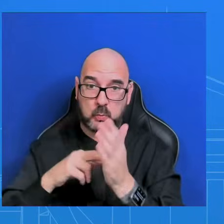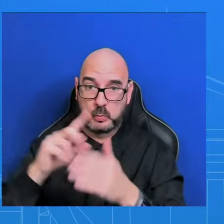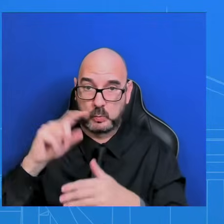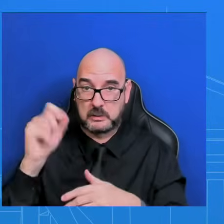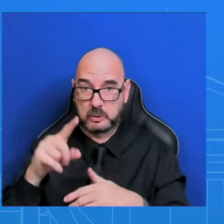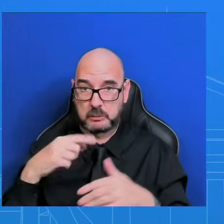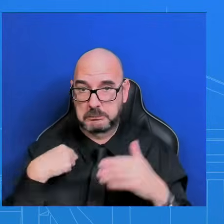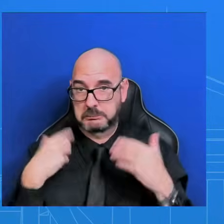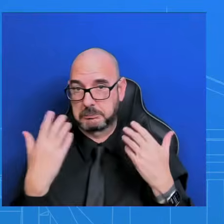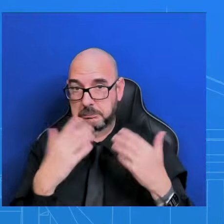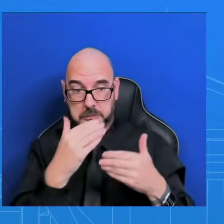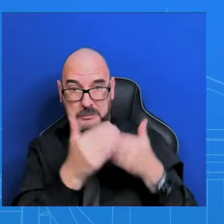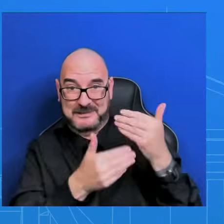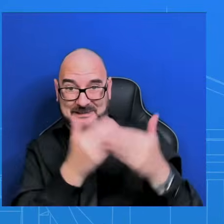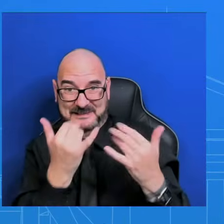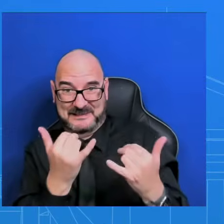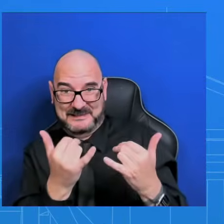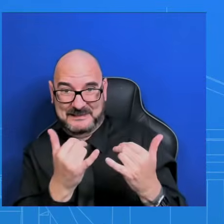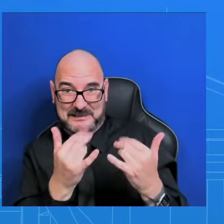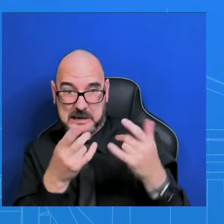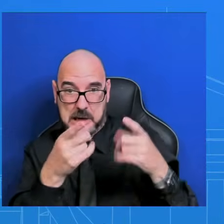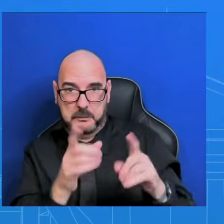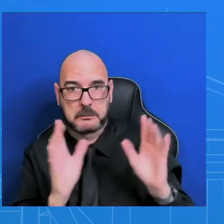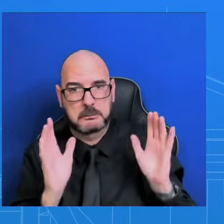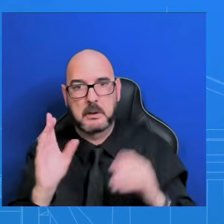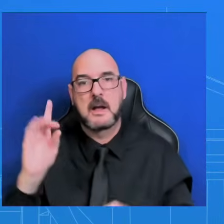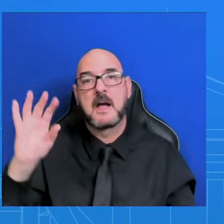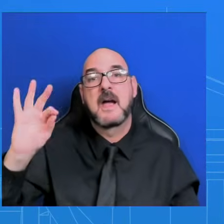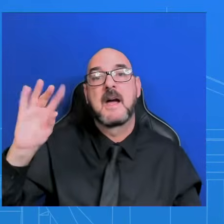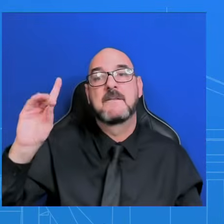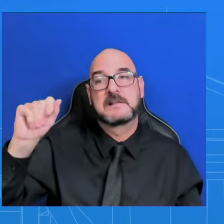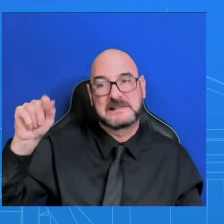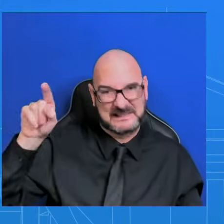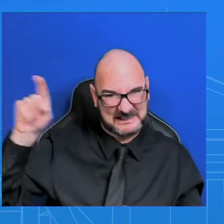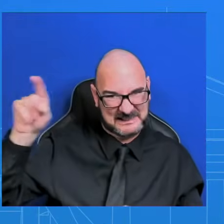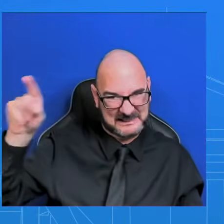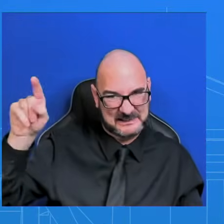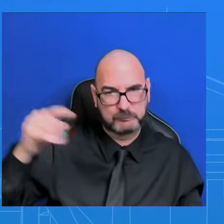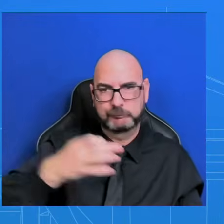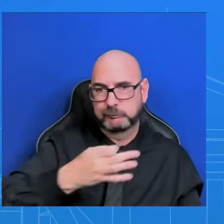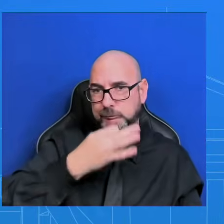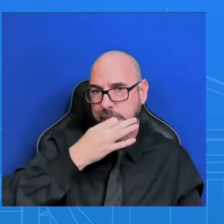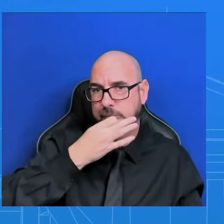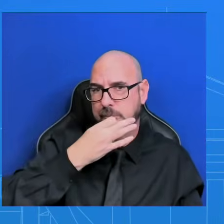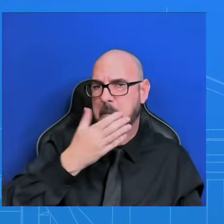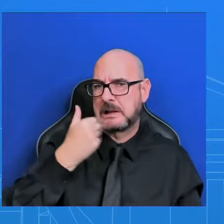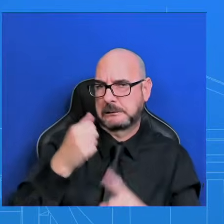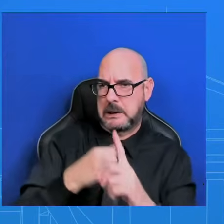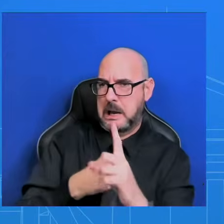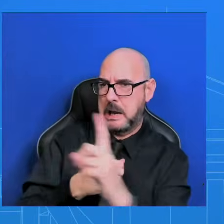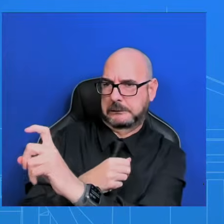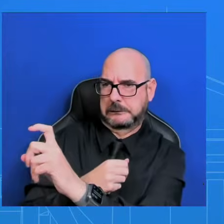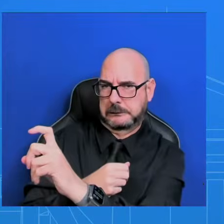FDA is doing their part. They are the experts here. I'm just not going to get into specifics of -- of that at all. The Press: Well, they may be the experts,